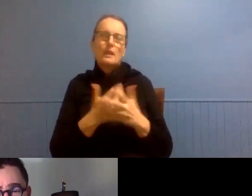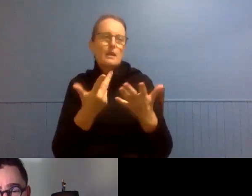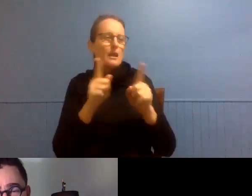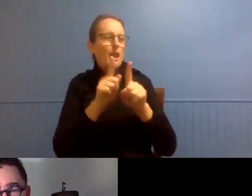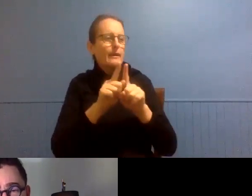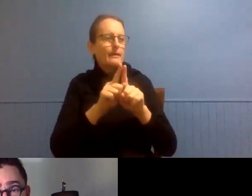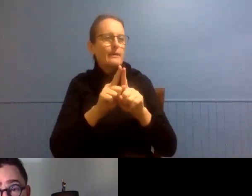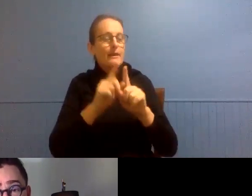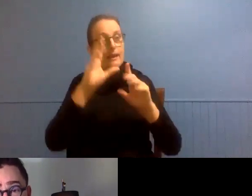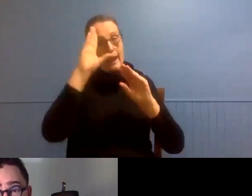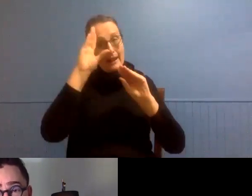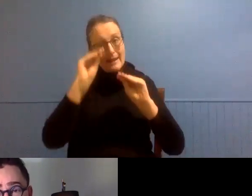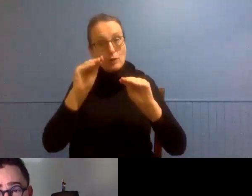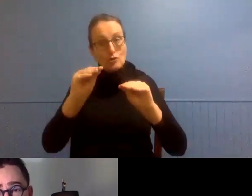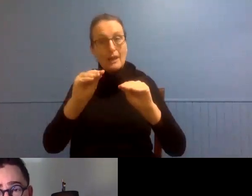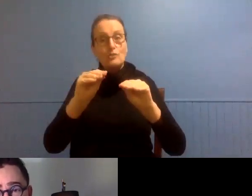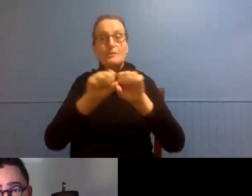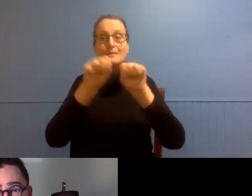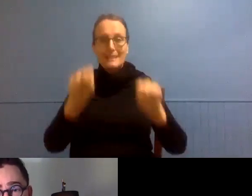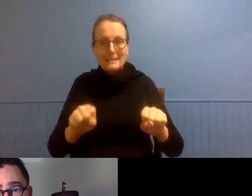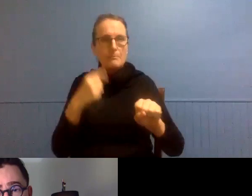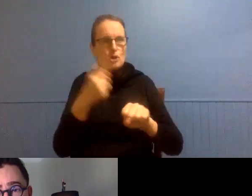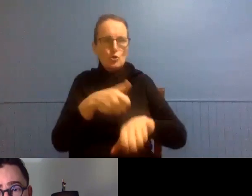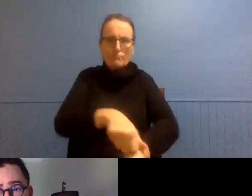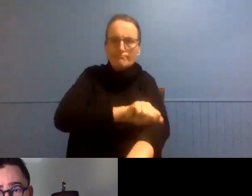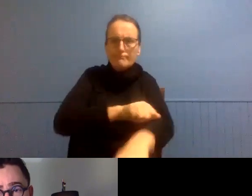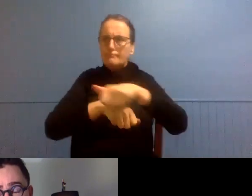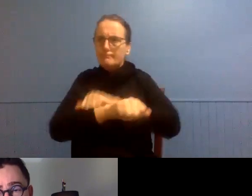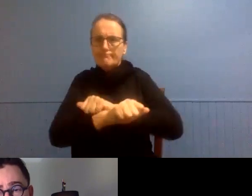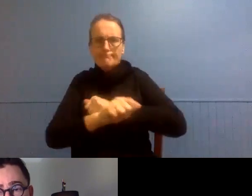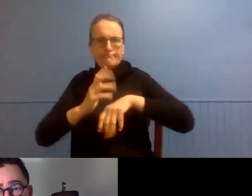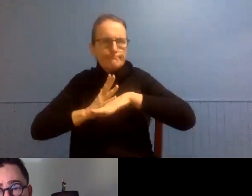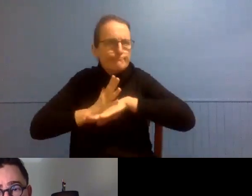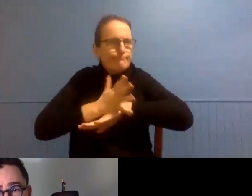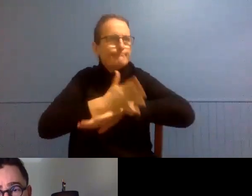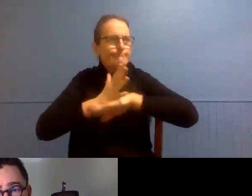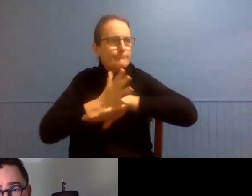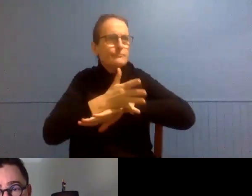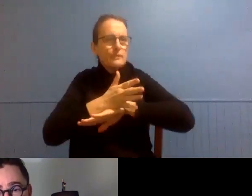system that's earned. And is a lifelong cultural pursuit, it's a